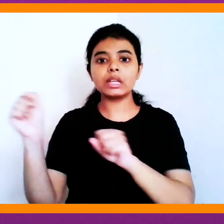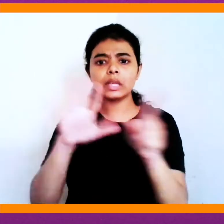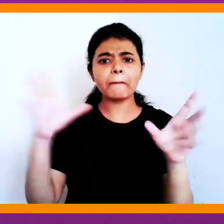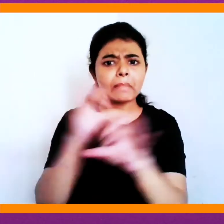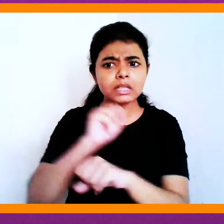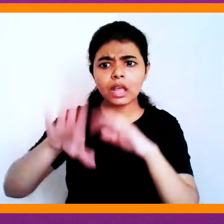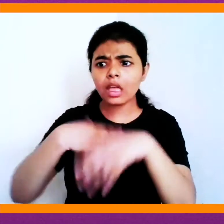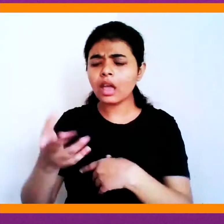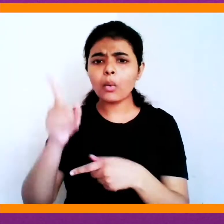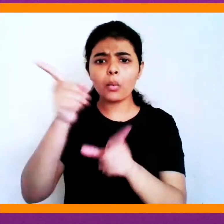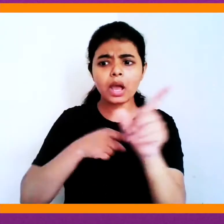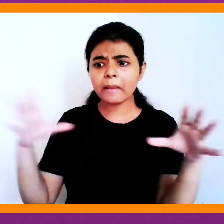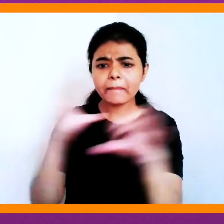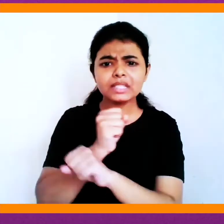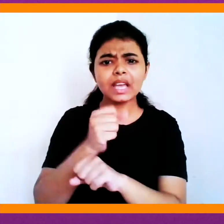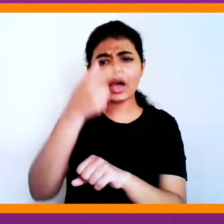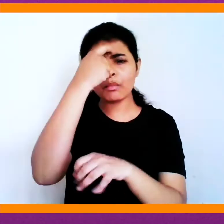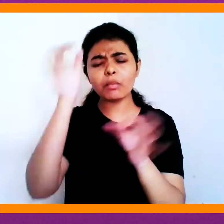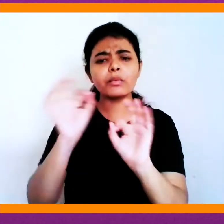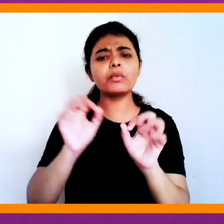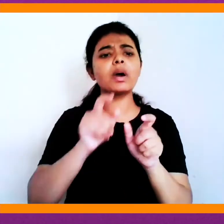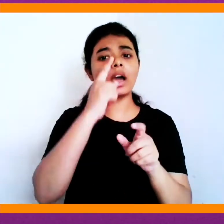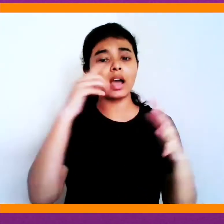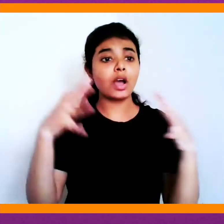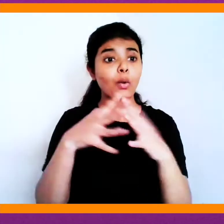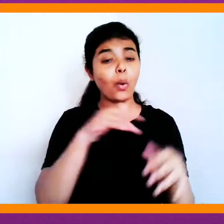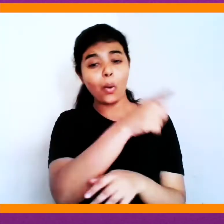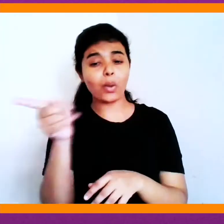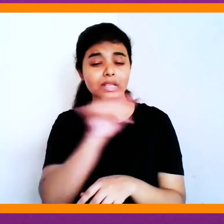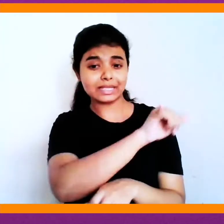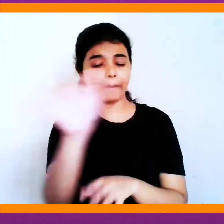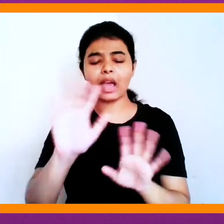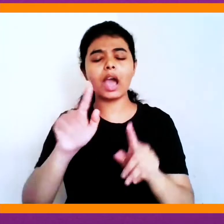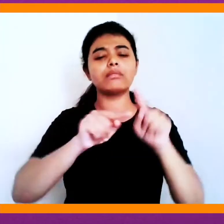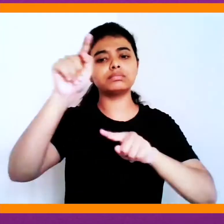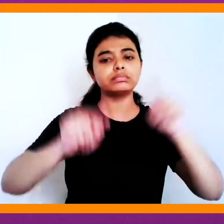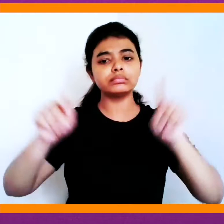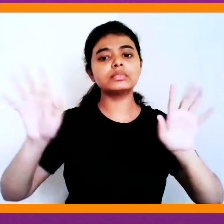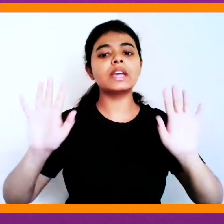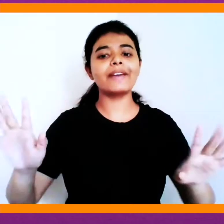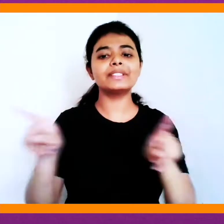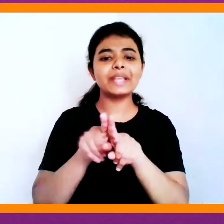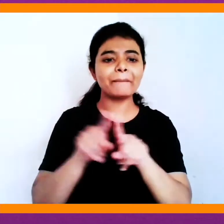so anywhere between 22 year days and 45 days is an okay cycle provided is the same cycle for a person